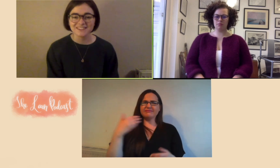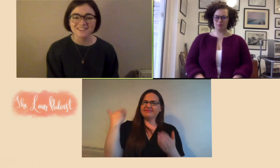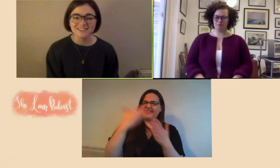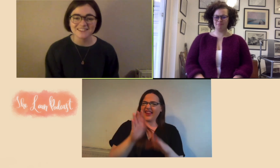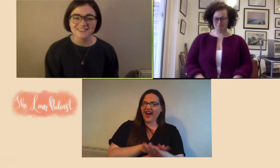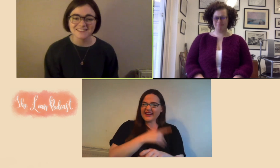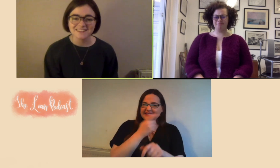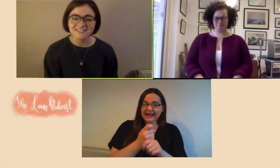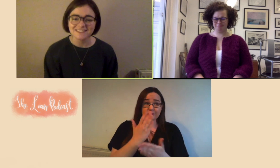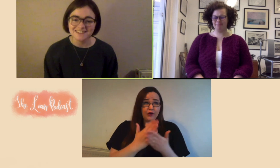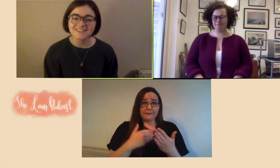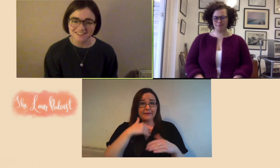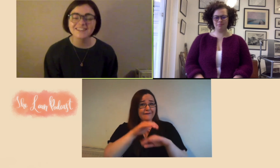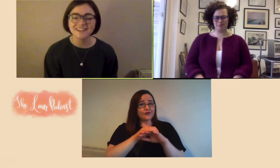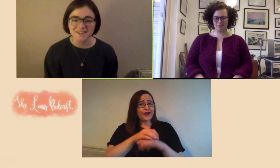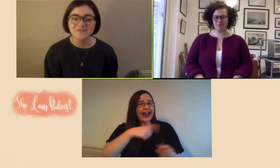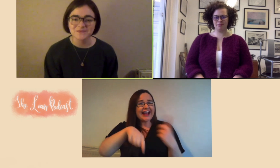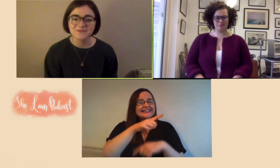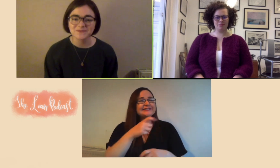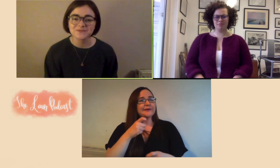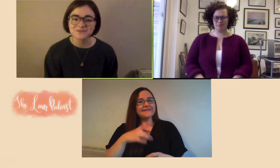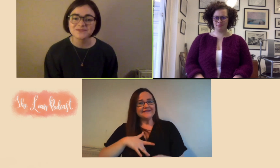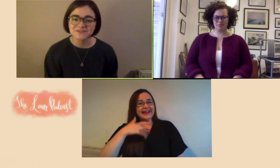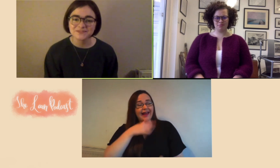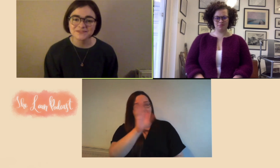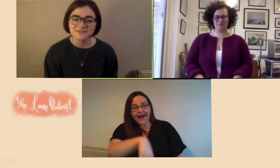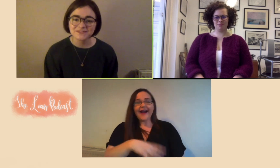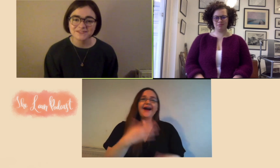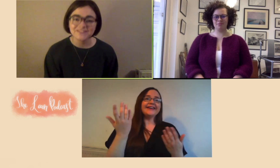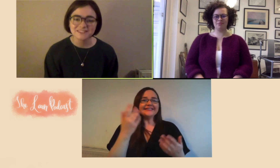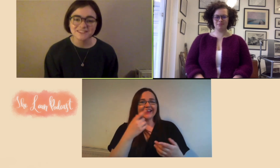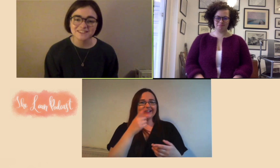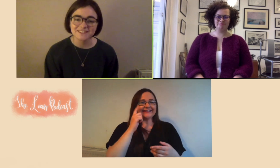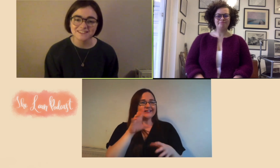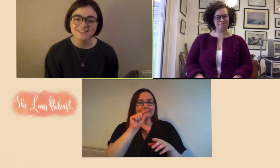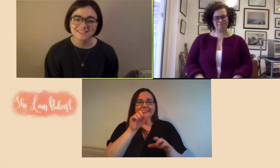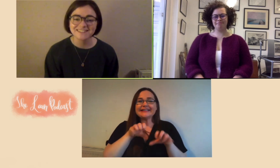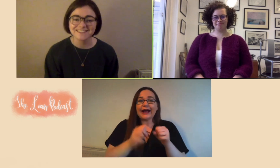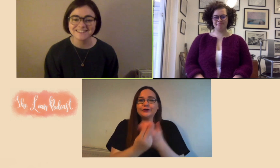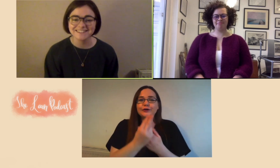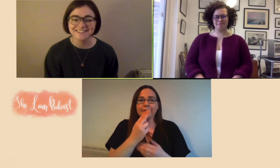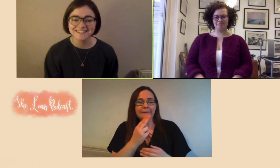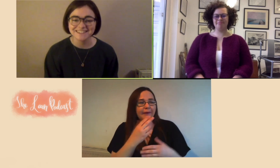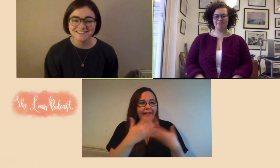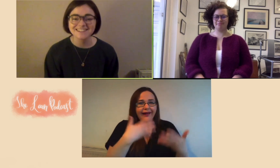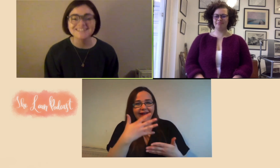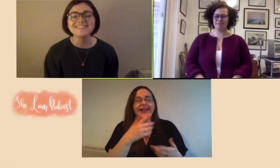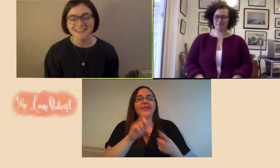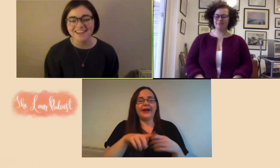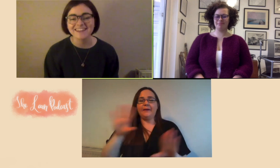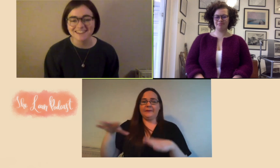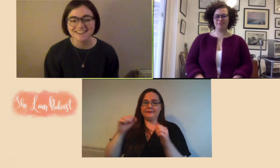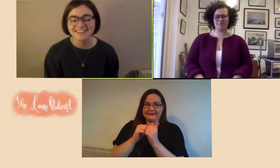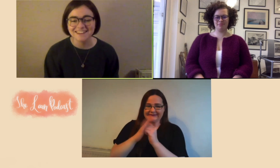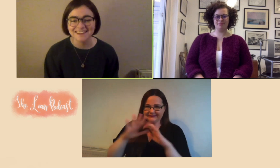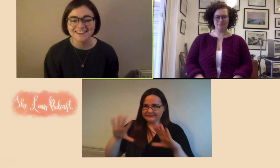And like, some of them were my good friends. So you might be just catching up on anything like quick chat before the meeting.